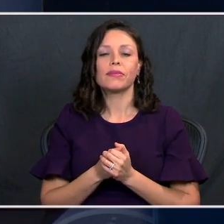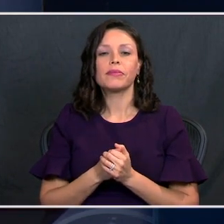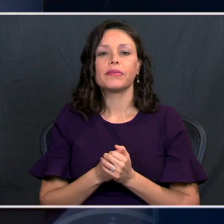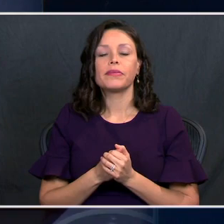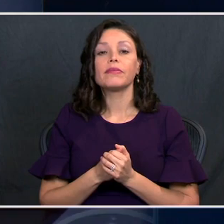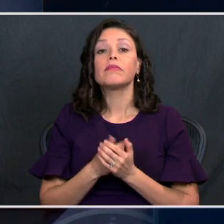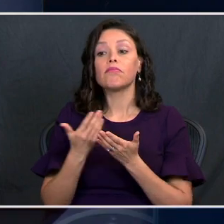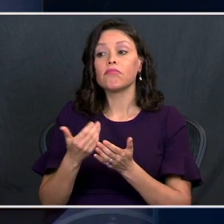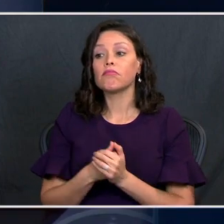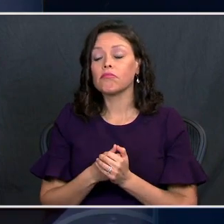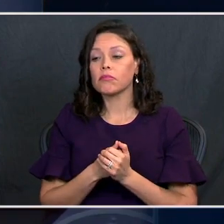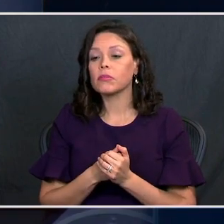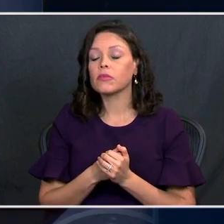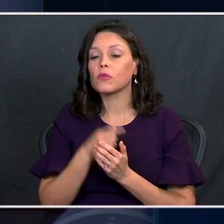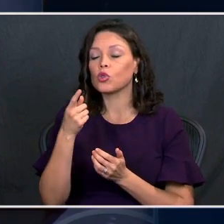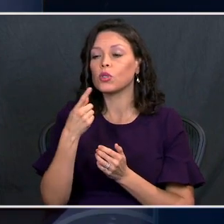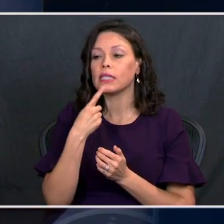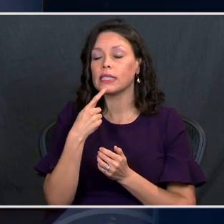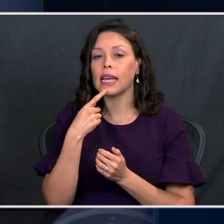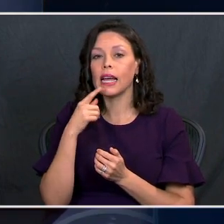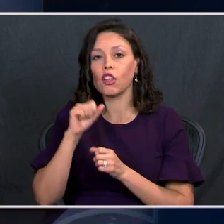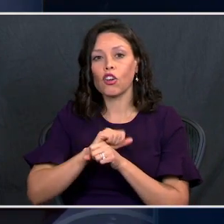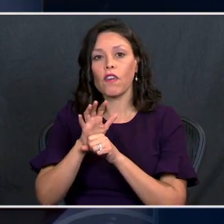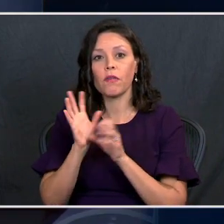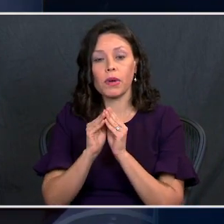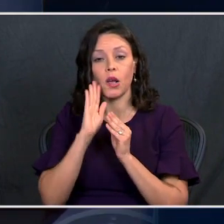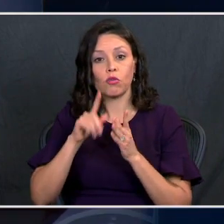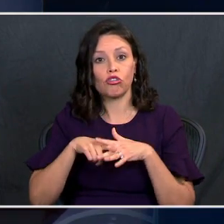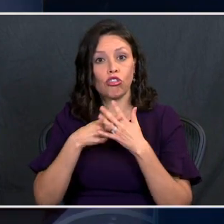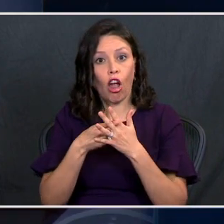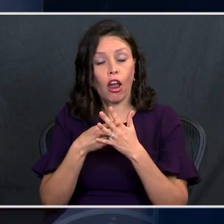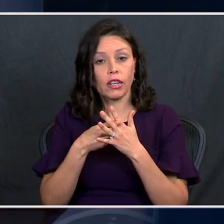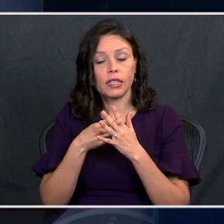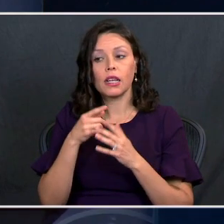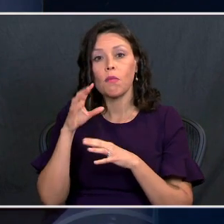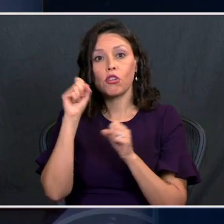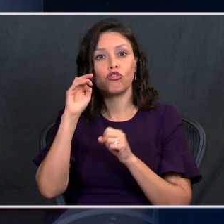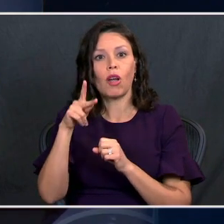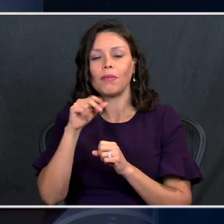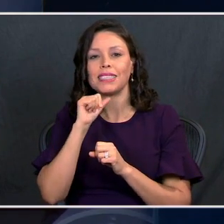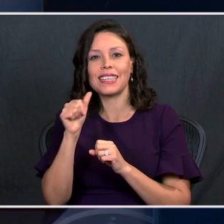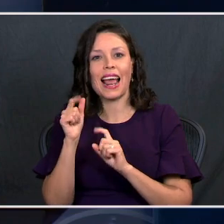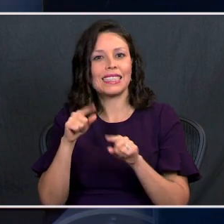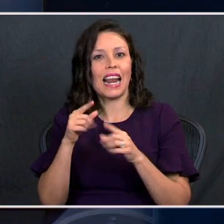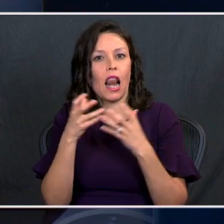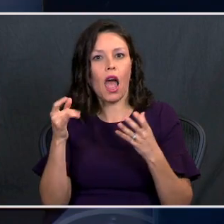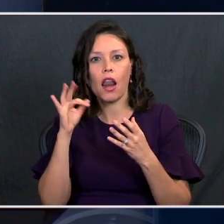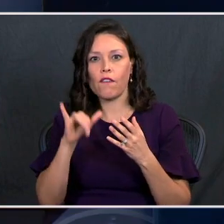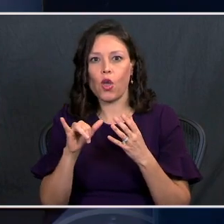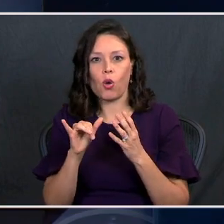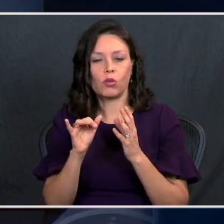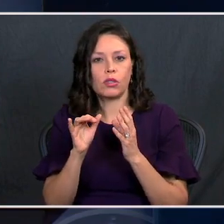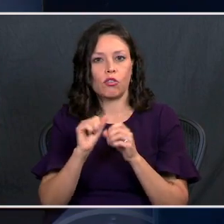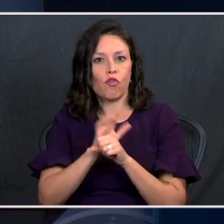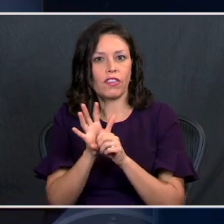Go ahead, Kaitlan. The Press: You said that these coronavirus briefings are going to start. President Trump did not attend a lot of the corona- -- or some of the coronavirus briefings at the end.